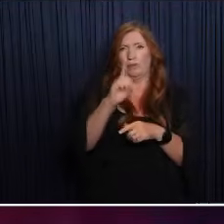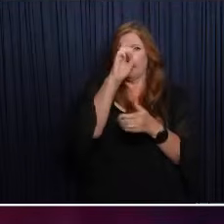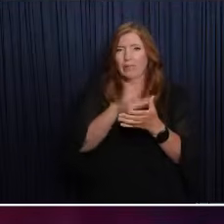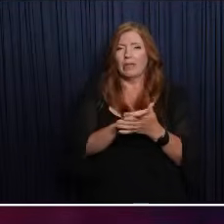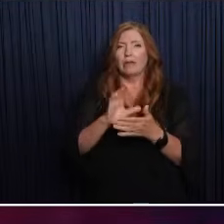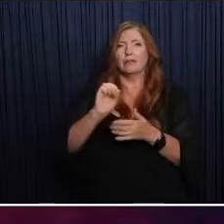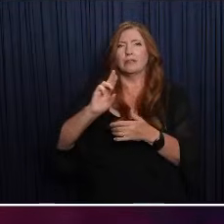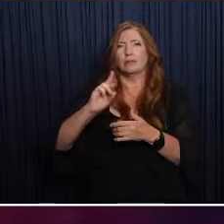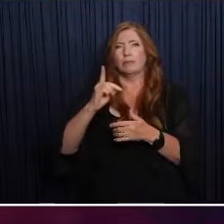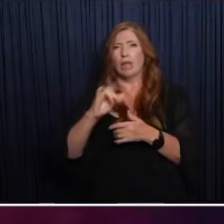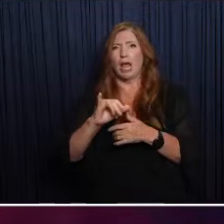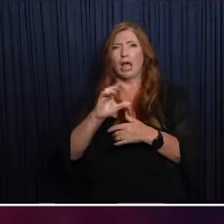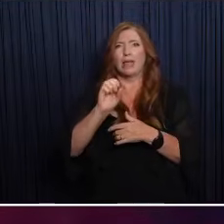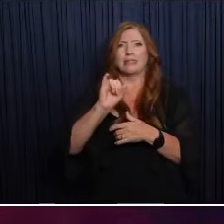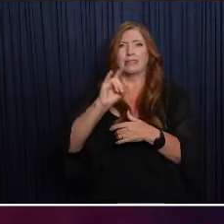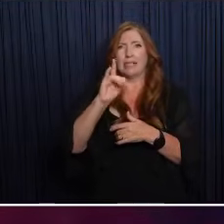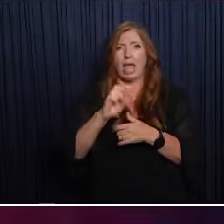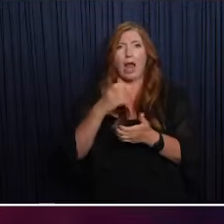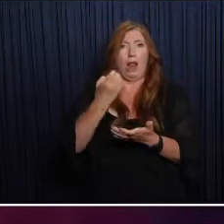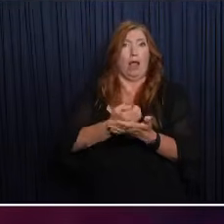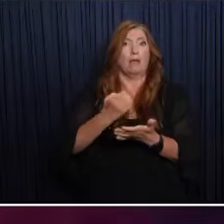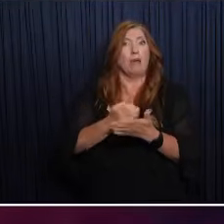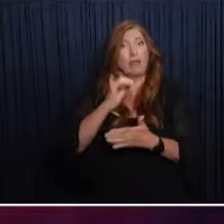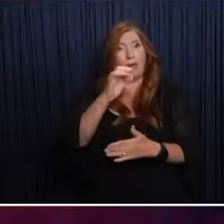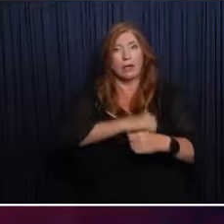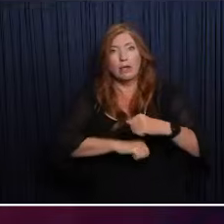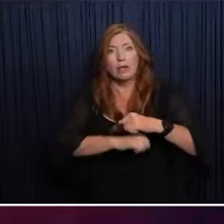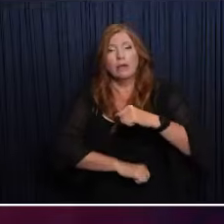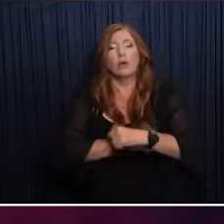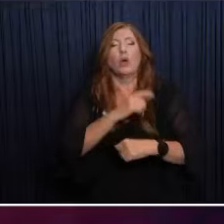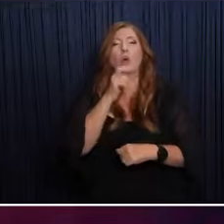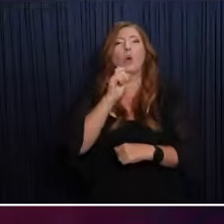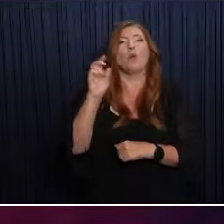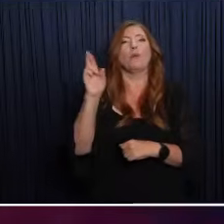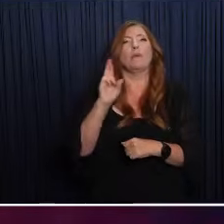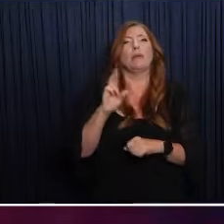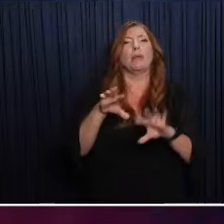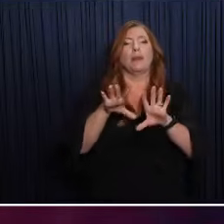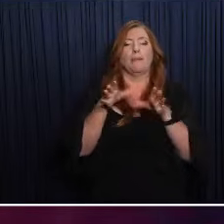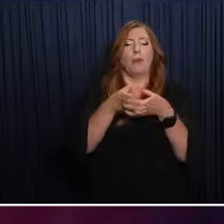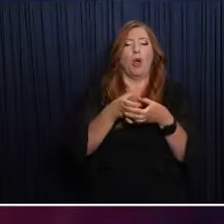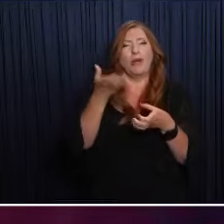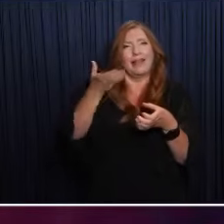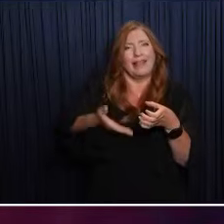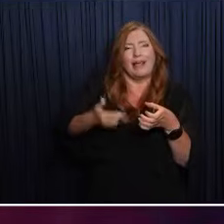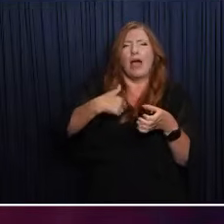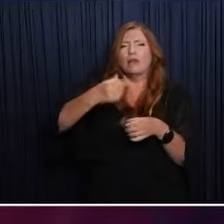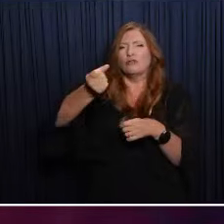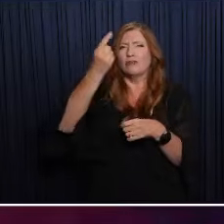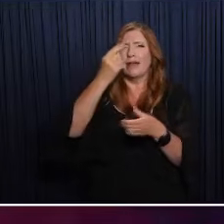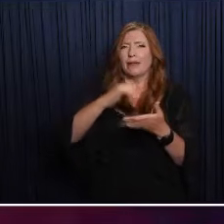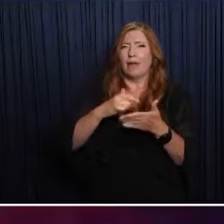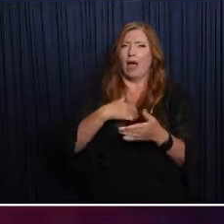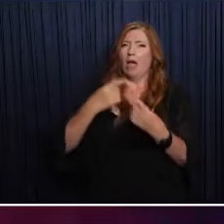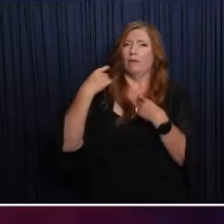THANK YOU. I AM A FREE MARKET CONSERVATIVE. I BELIEVE IN SUPPLY SIDE ECONOMICS. THAT IS THE FOUNDATION OF WHO